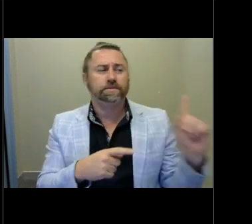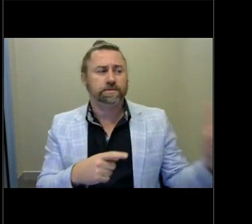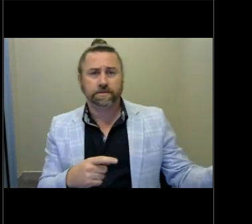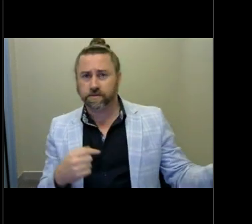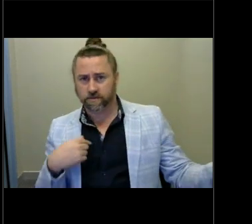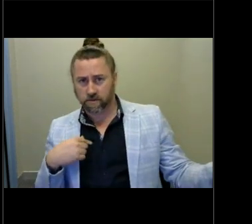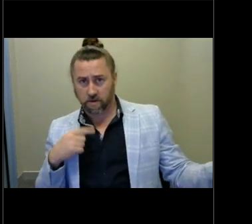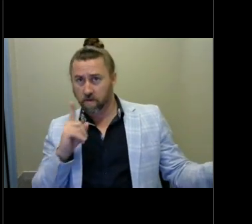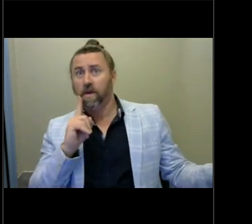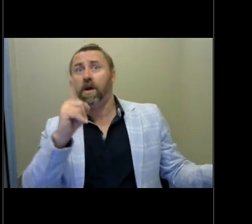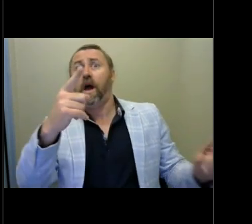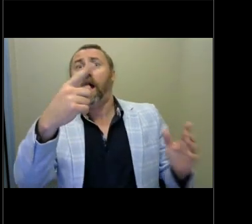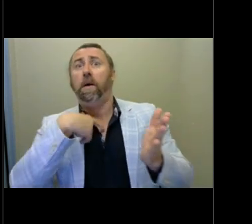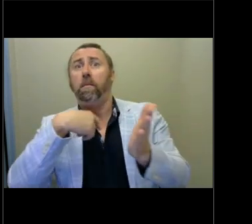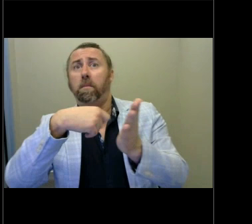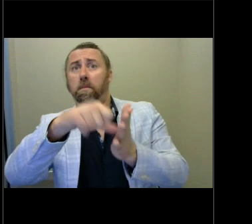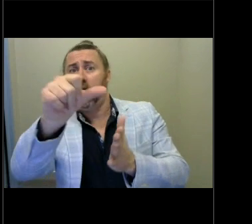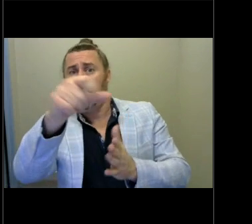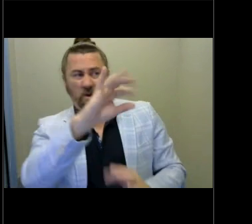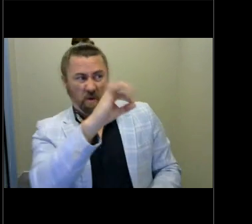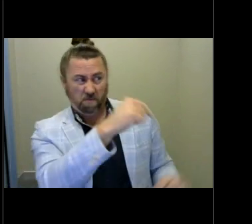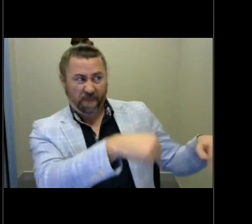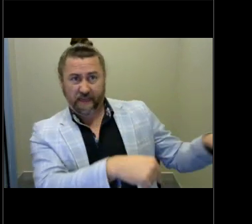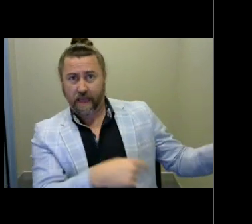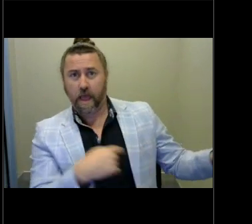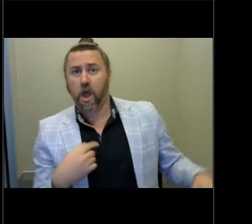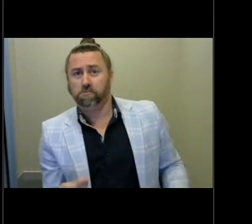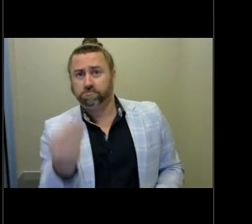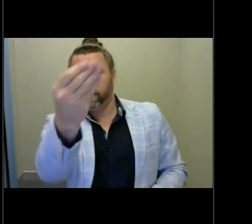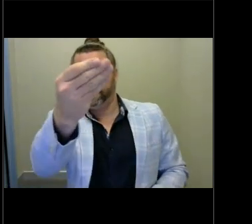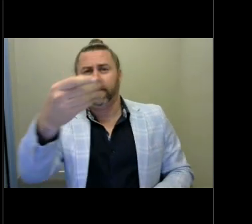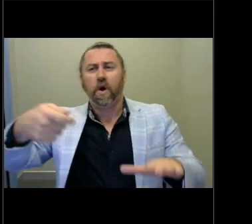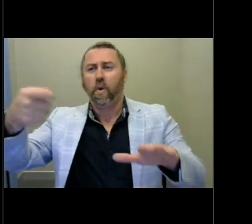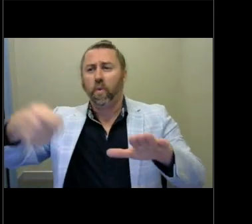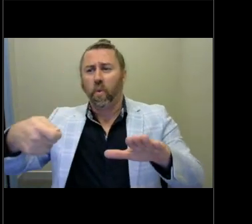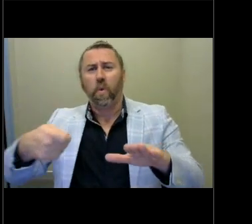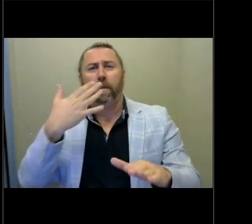So if they have done their application, they lodge it with the court, they say I want an